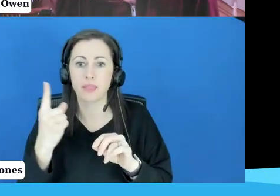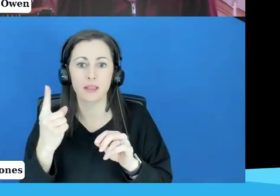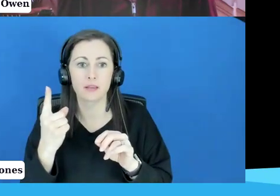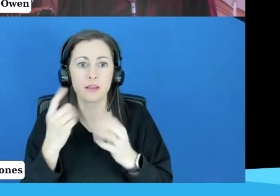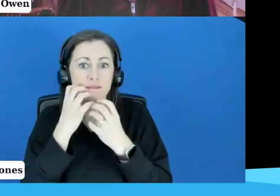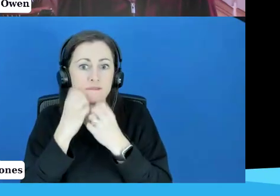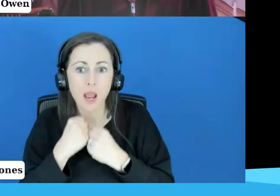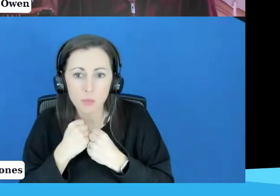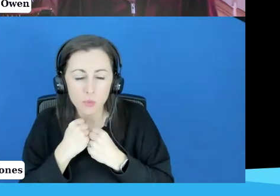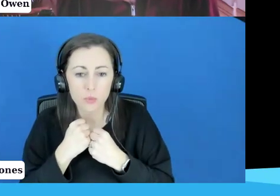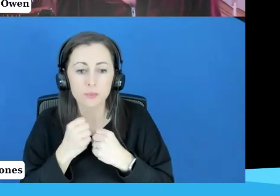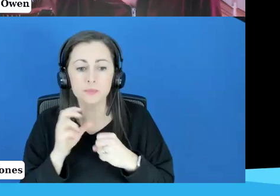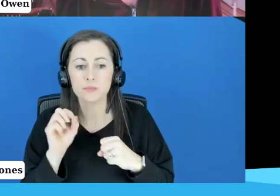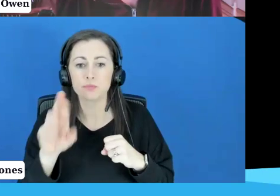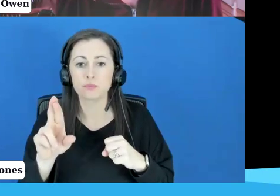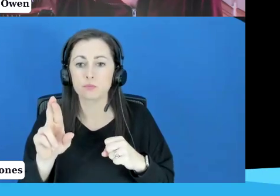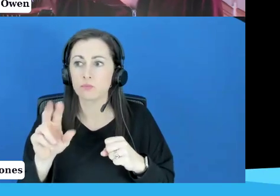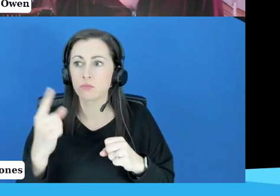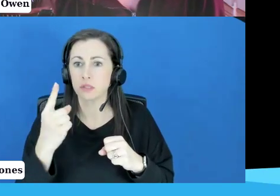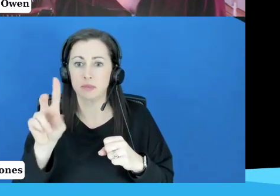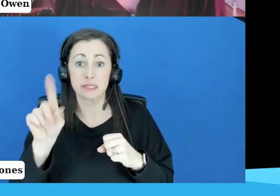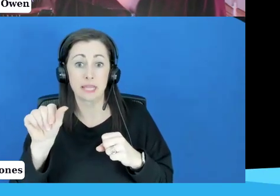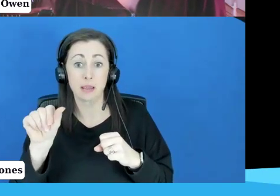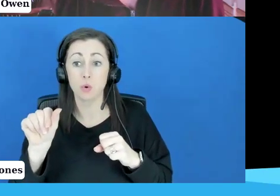or something that these disabled women would be able to contribute to the world.